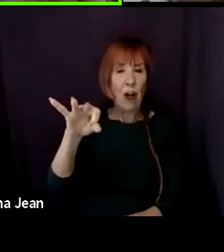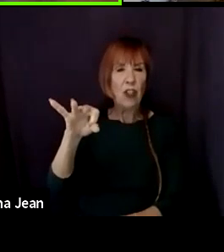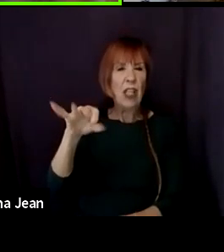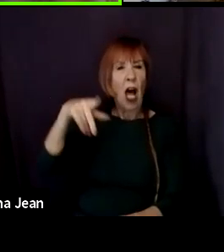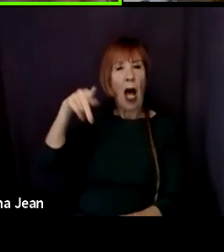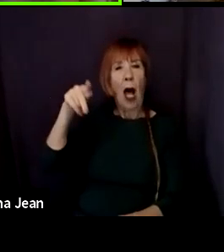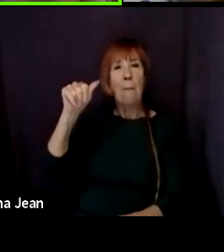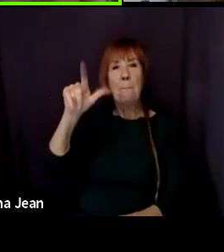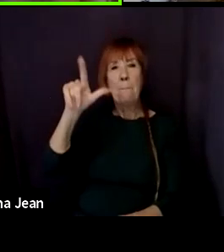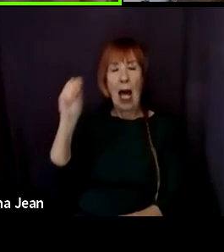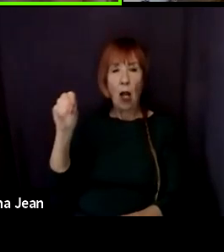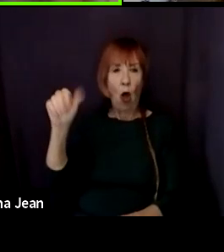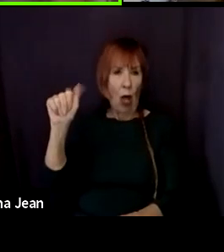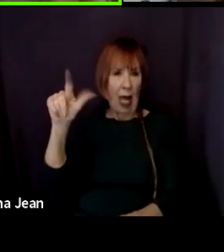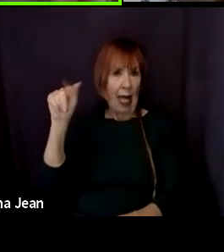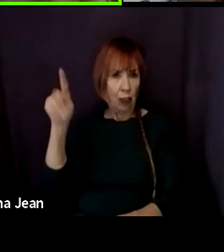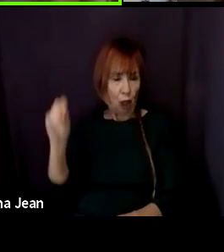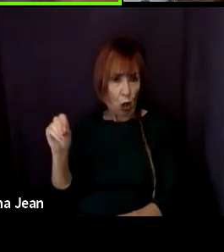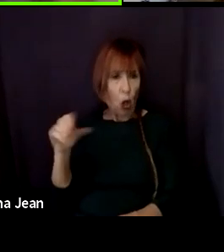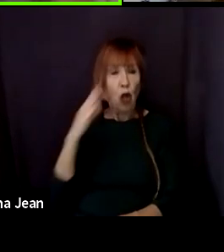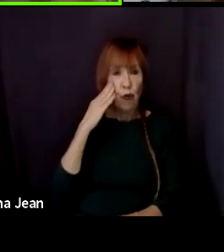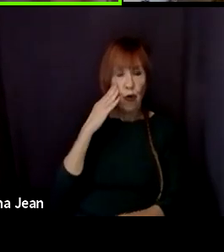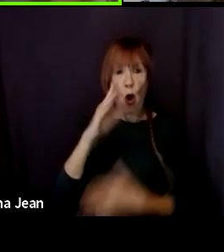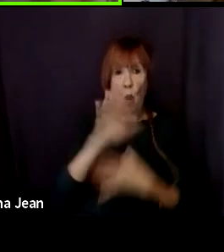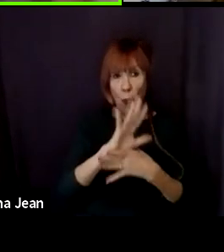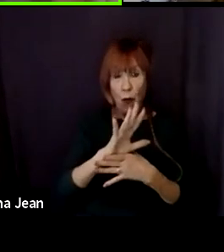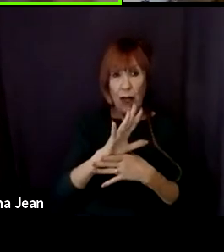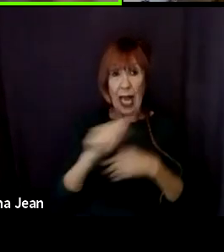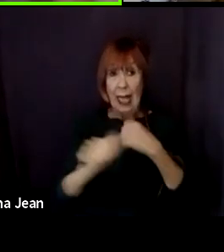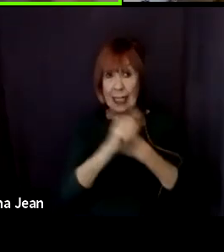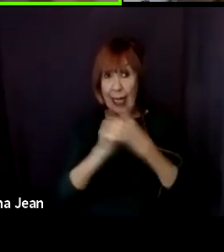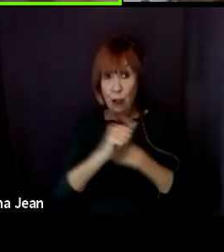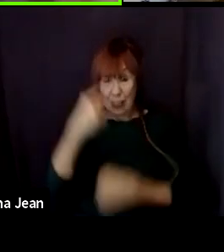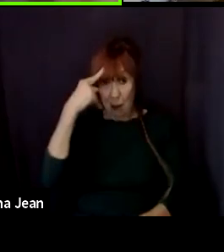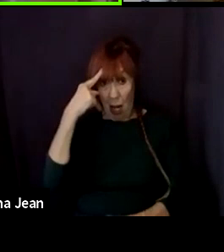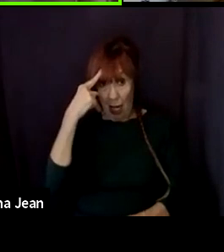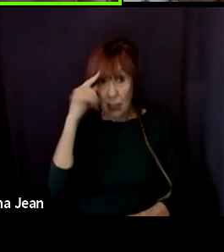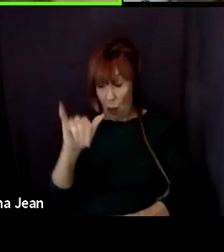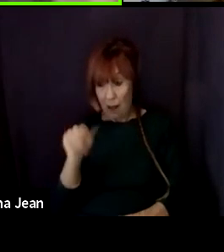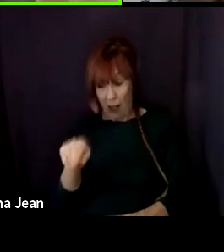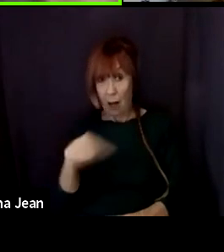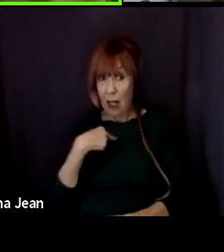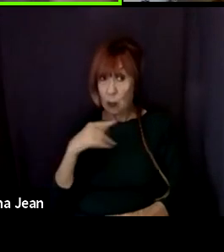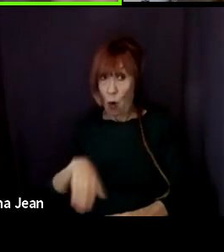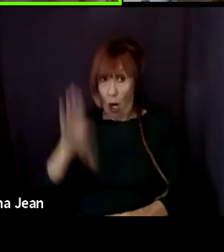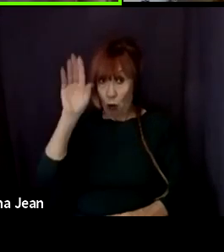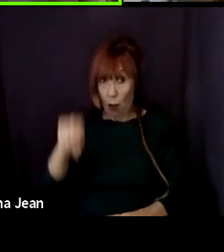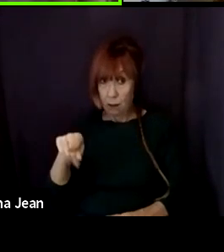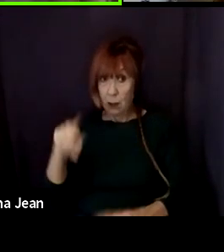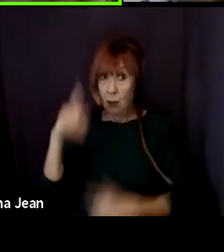You guys have all heard of the movie "Dangerous Minds". Well, that was where I grew up in that neighborhood. So you can imagine how crazy it was.